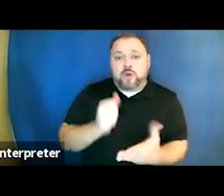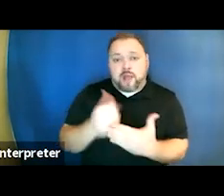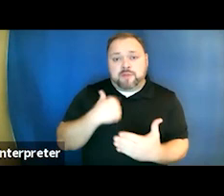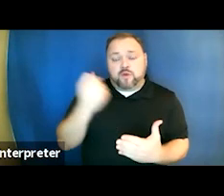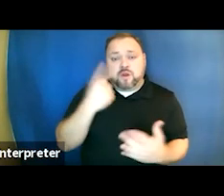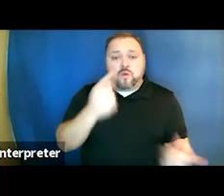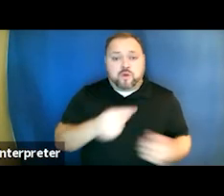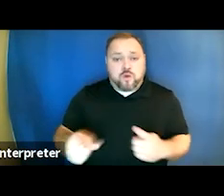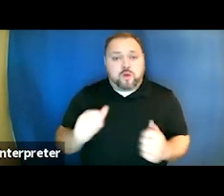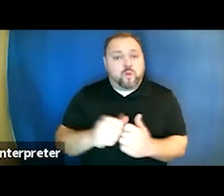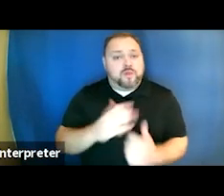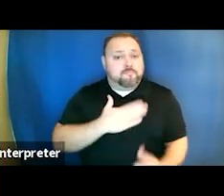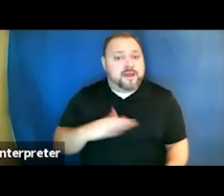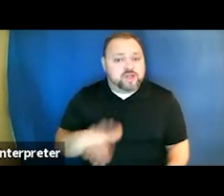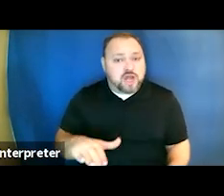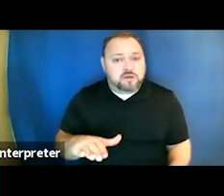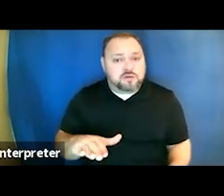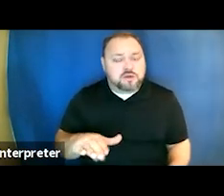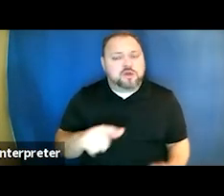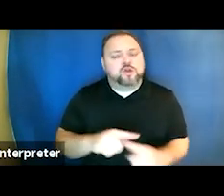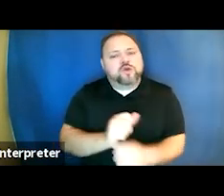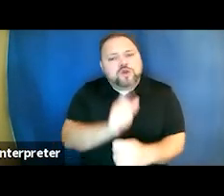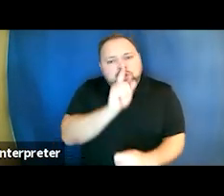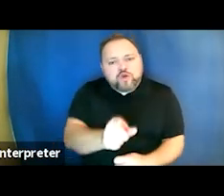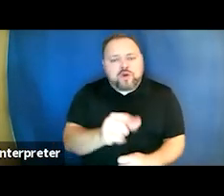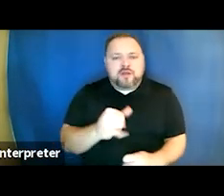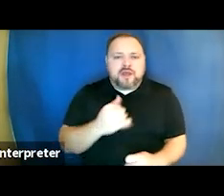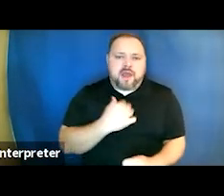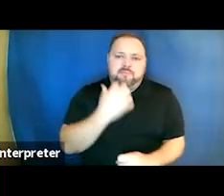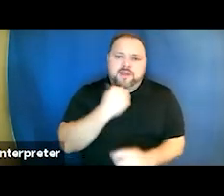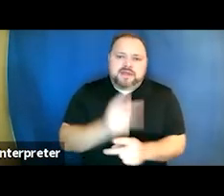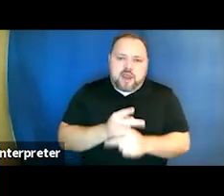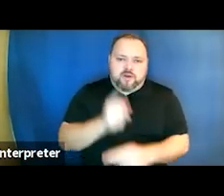with my child to ensure that I'm caring for her correctly.